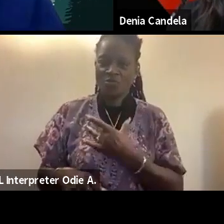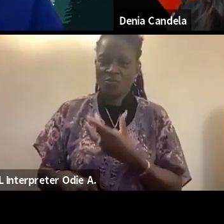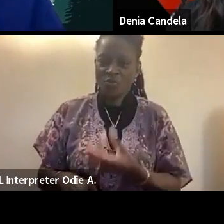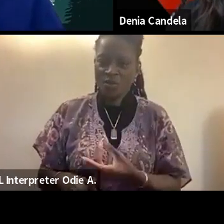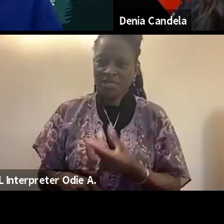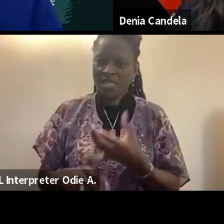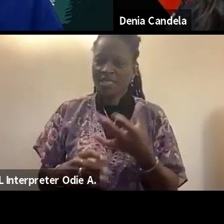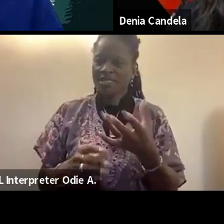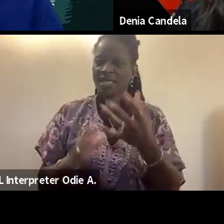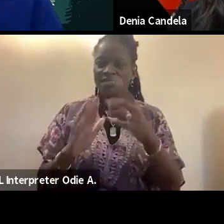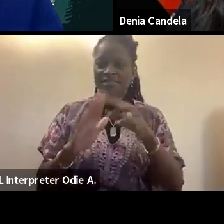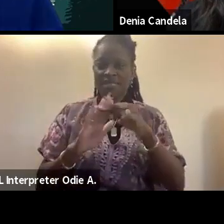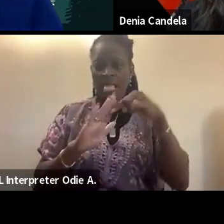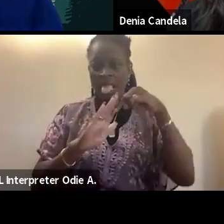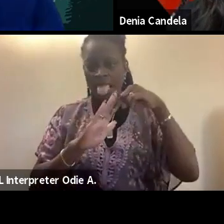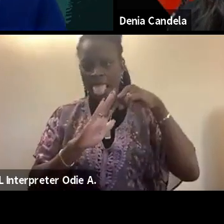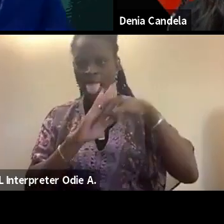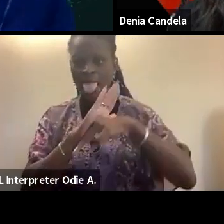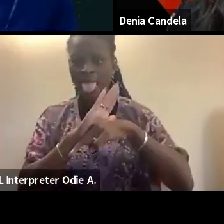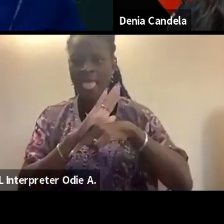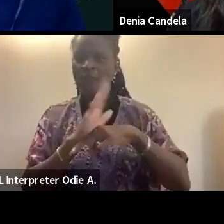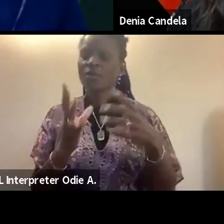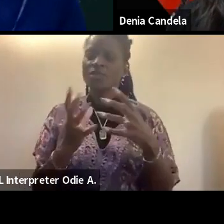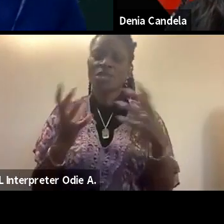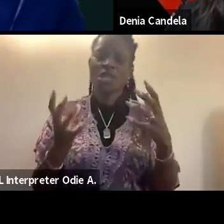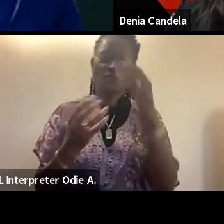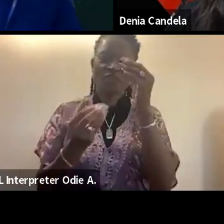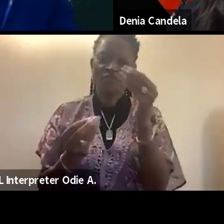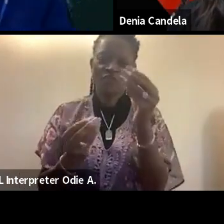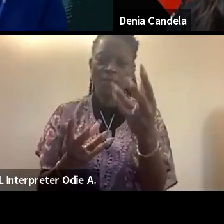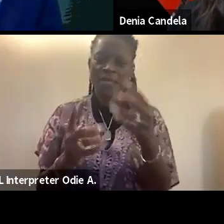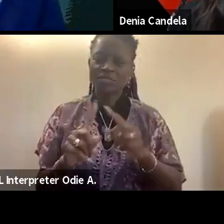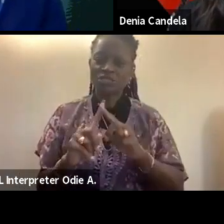depth of a lot of this information, but with the time restrictions,